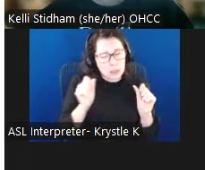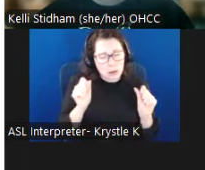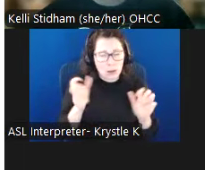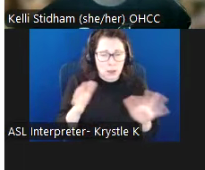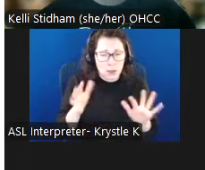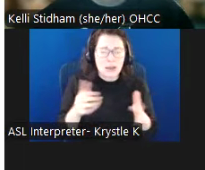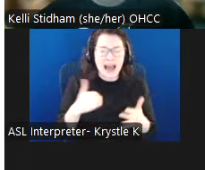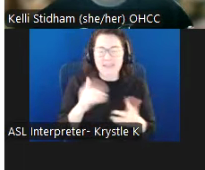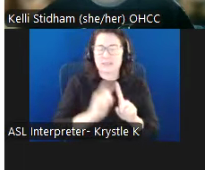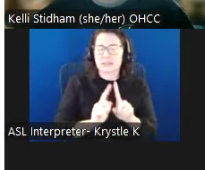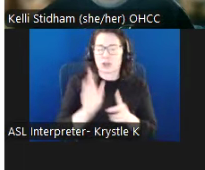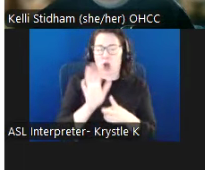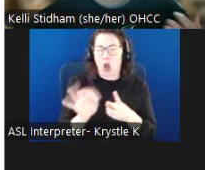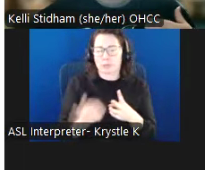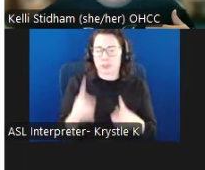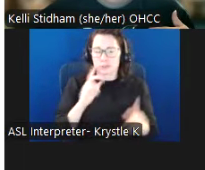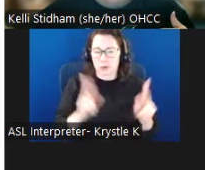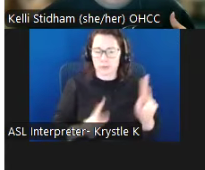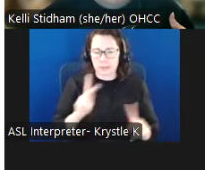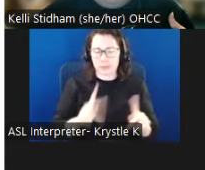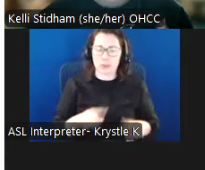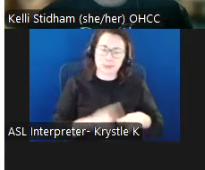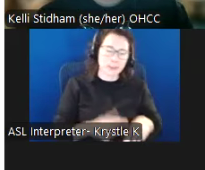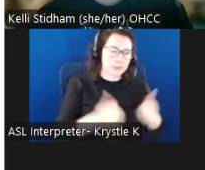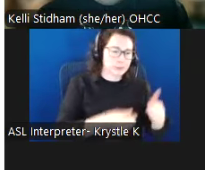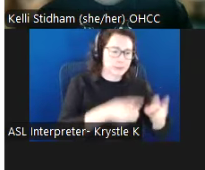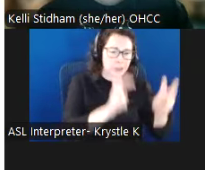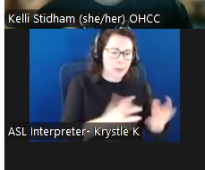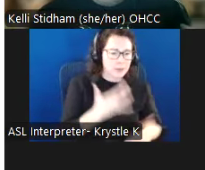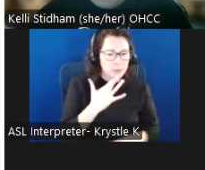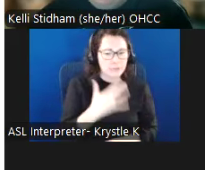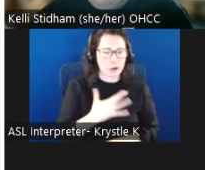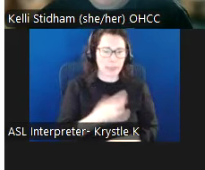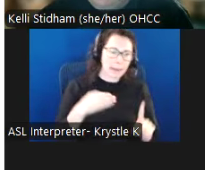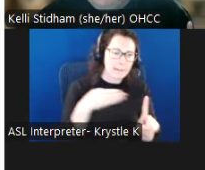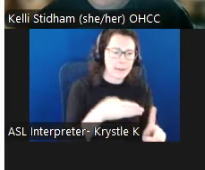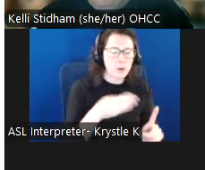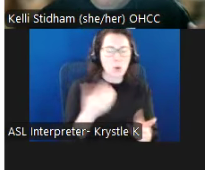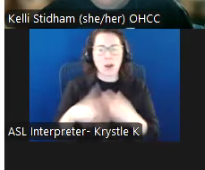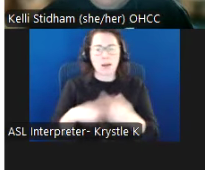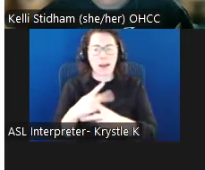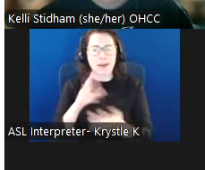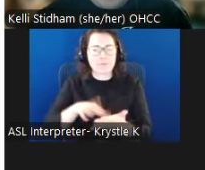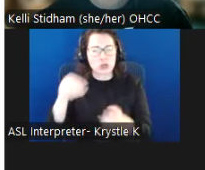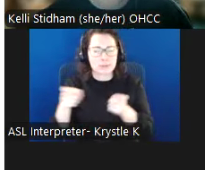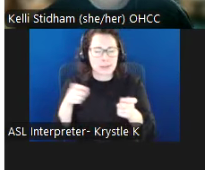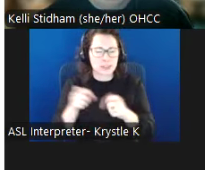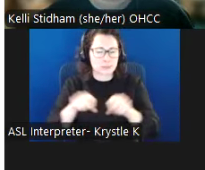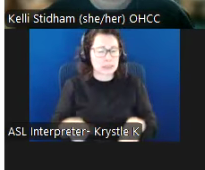options for folks depending on what topics they prefer or what learning